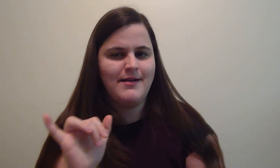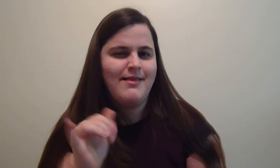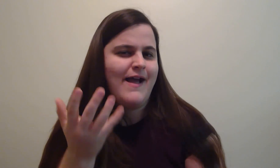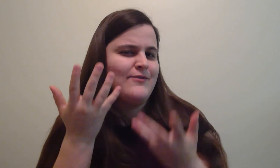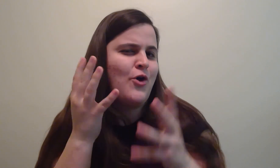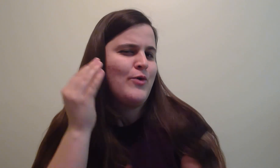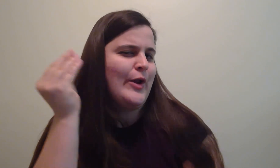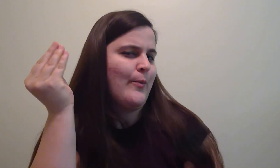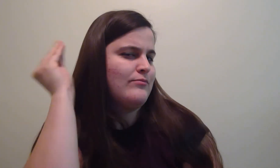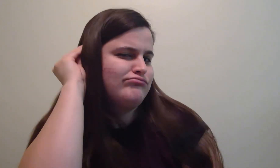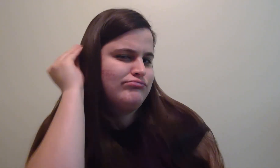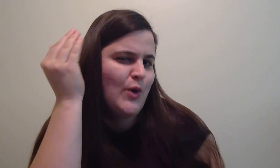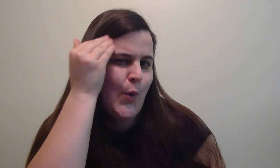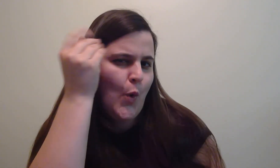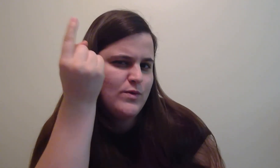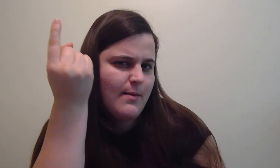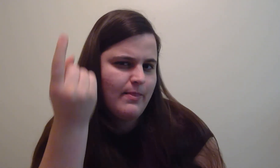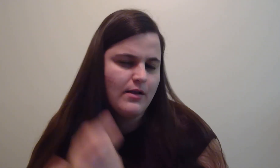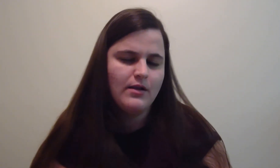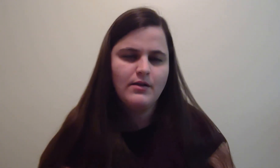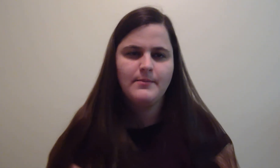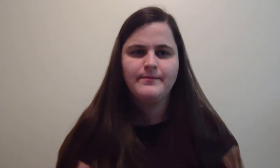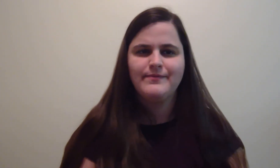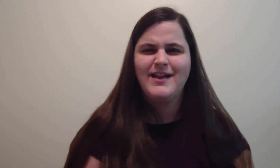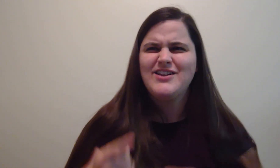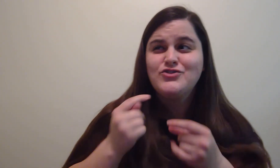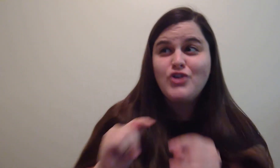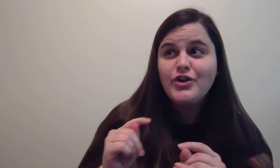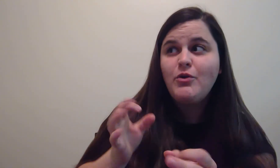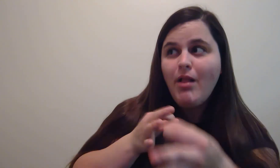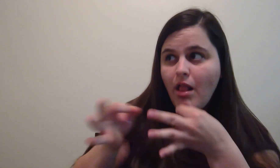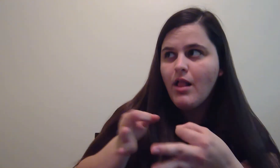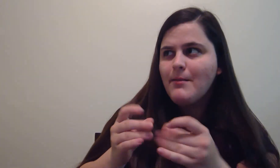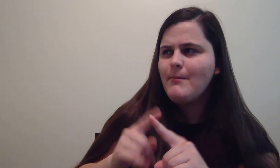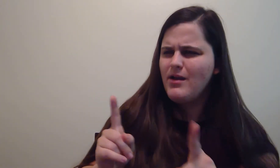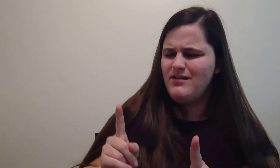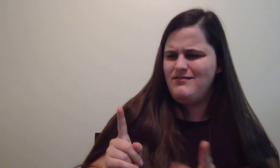Calmly. Like he had prior knowledge. I started to justify it, then stopped myself and asked,